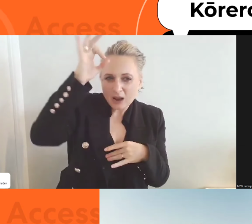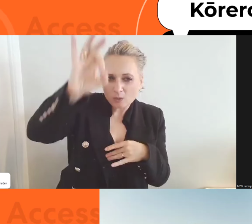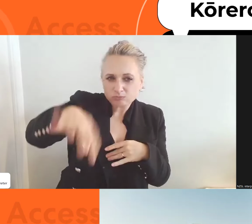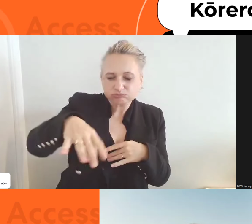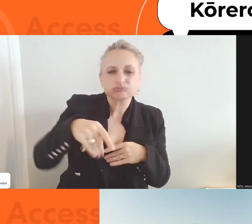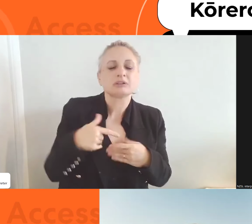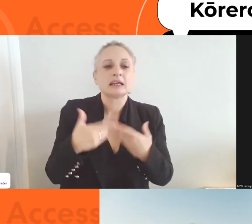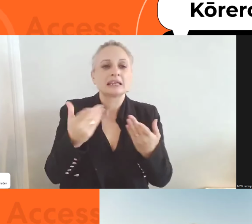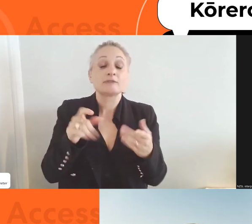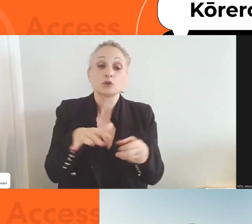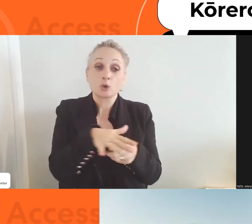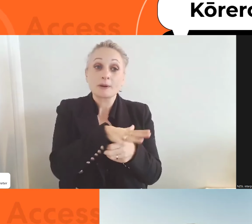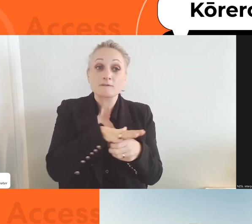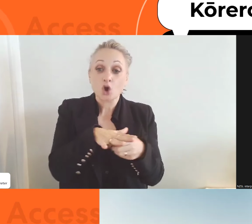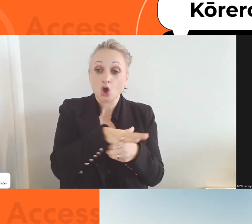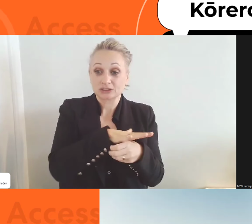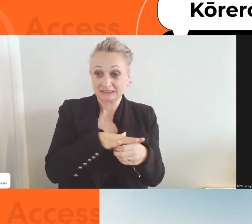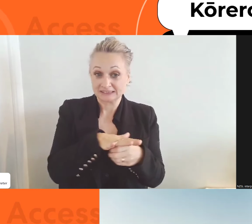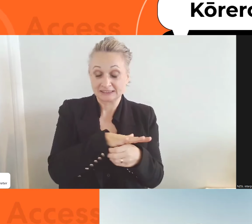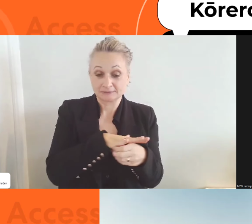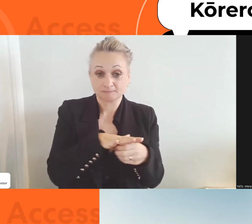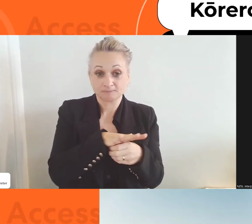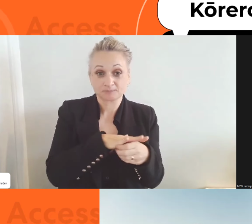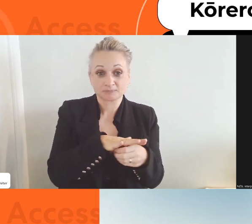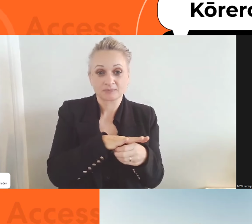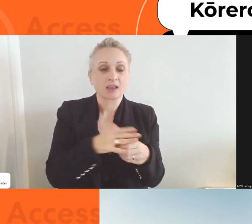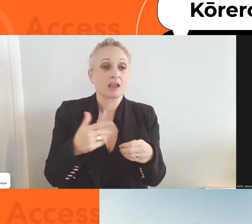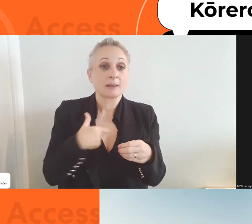our guests. And that is, well, as a wheelchair user myself in